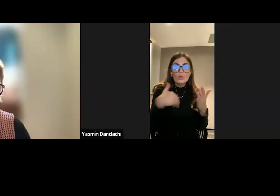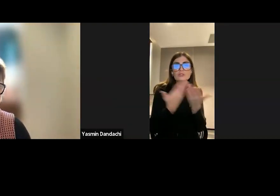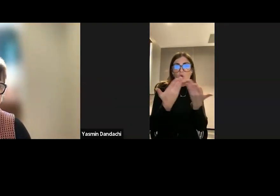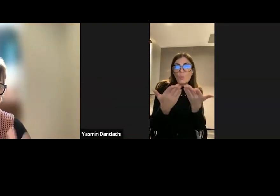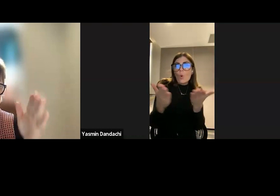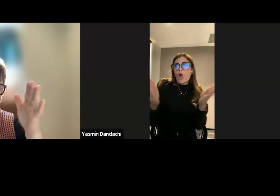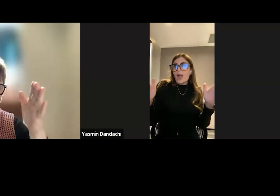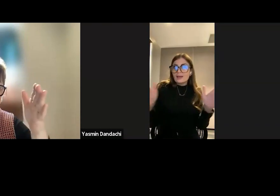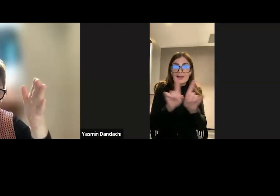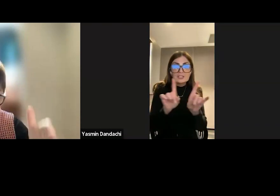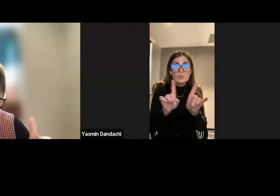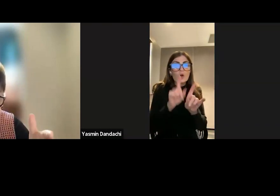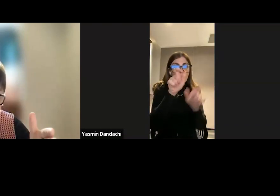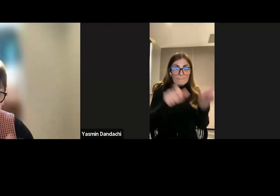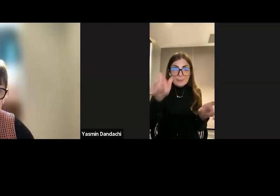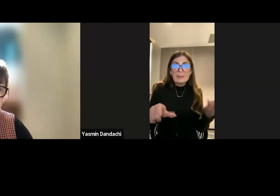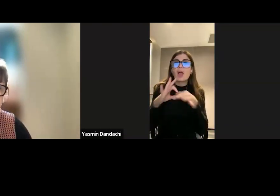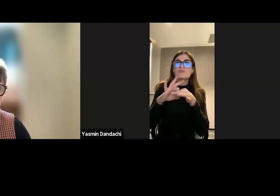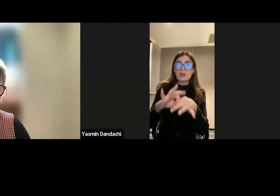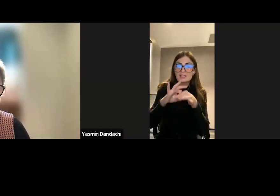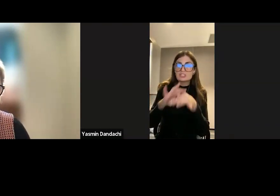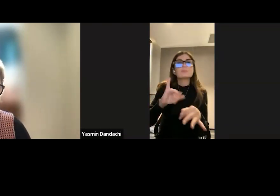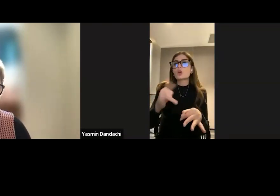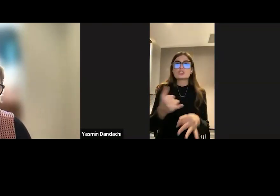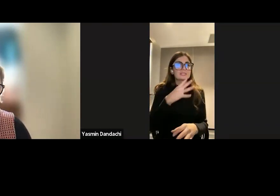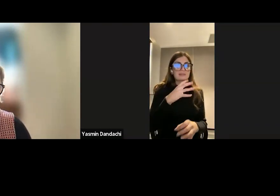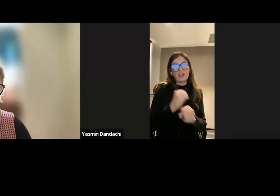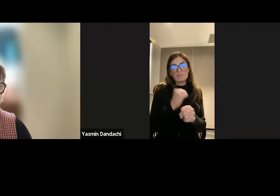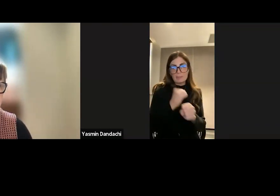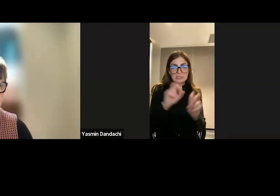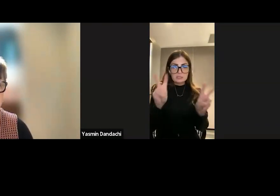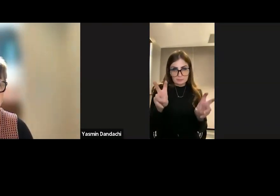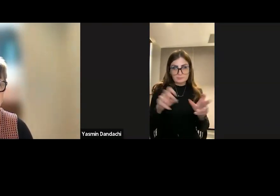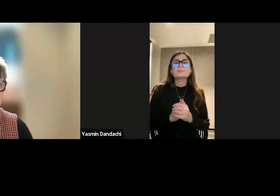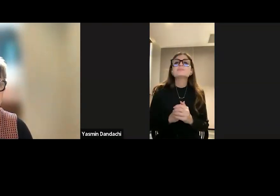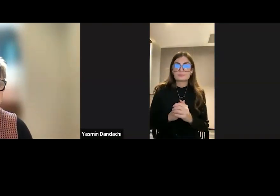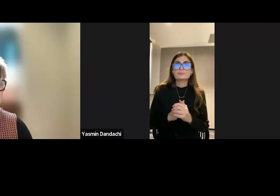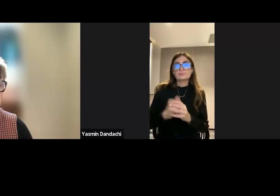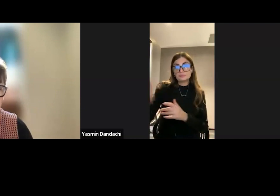relationships and not simply on government. There's the idea of some form of cooperation